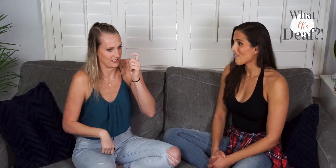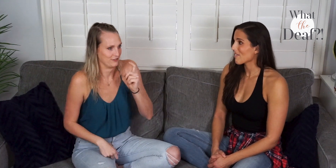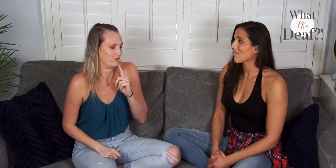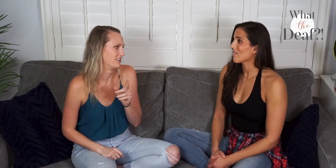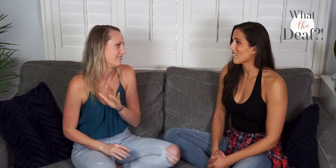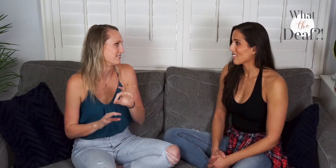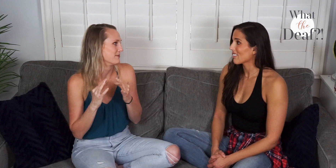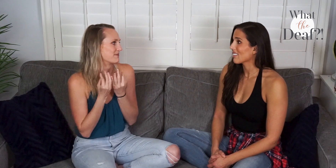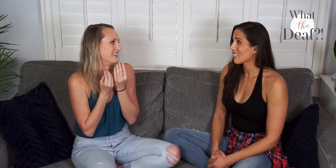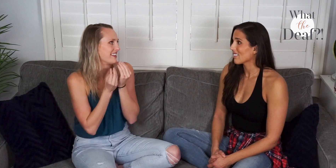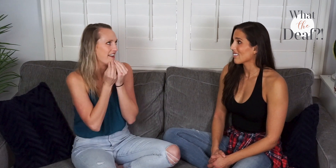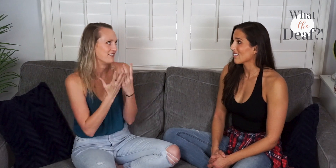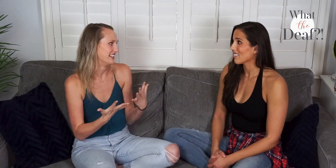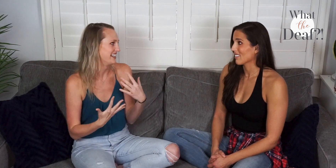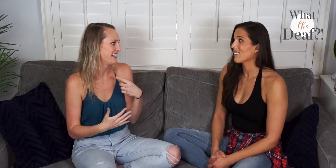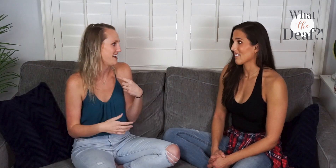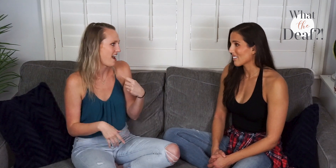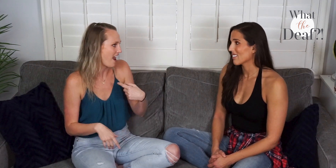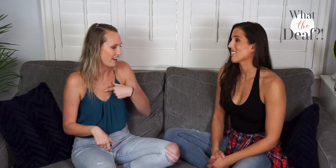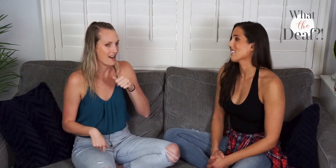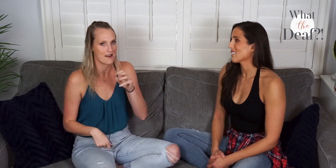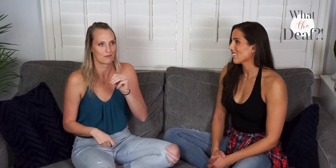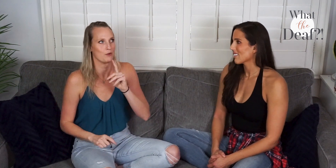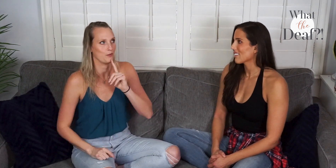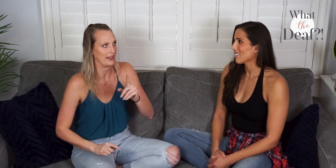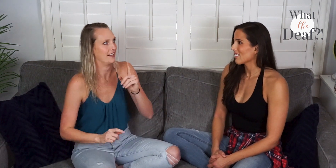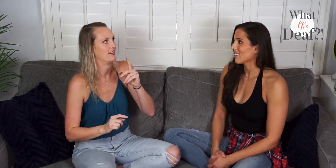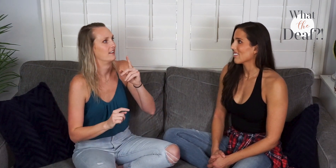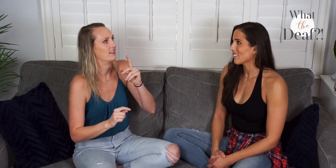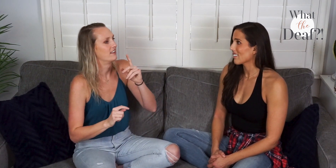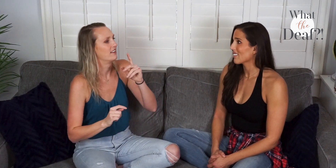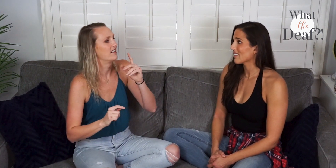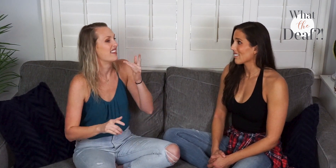because his family is so lovely and I am lucky.